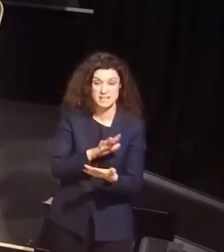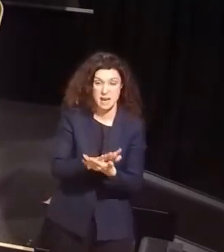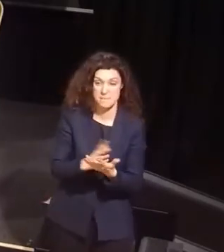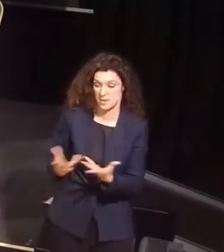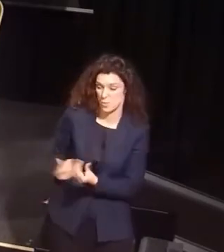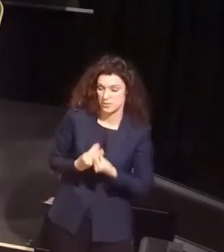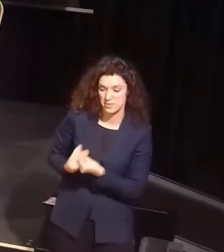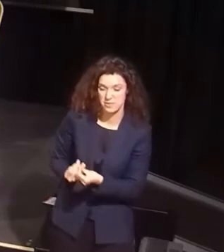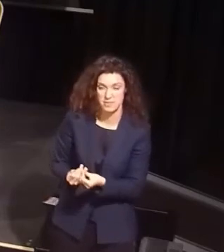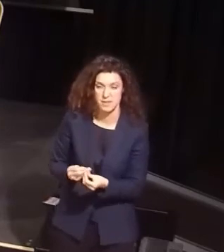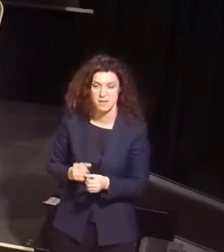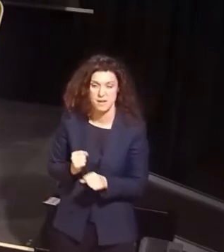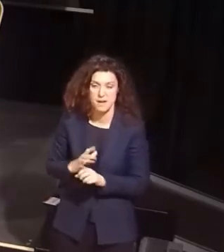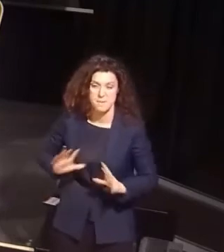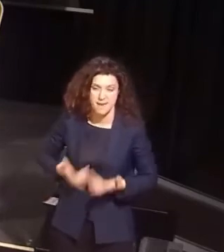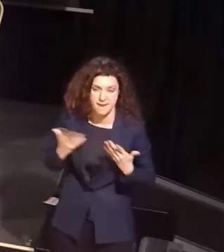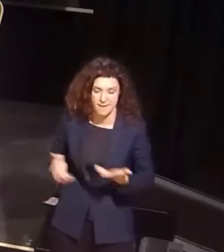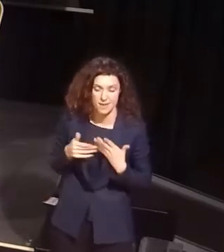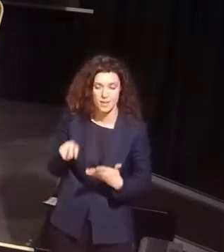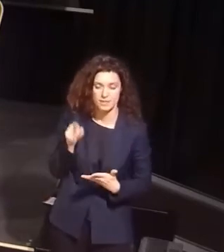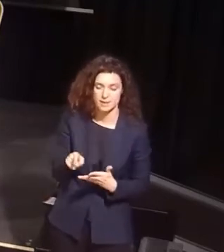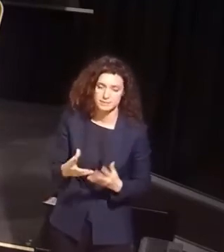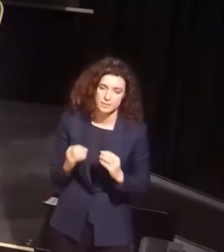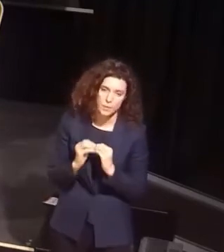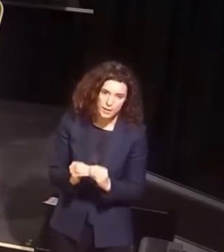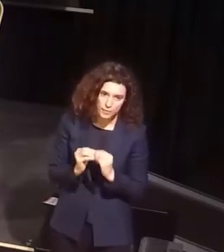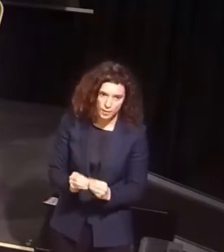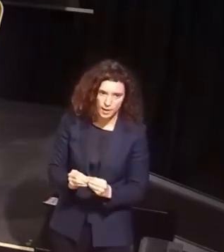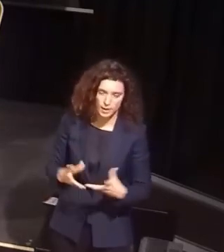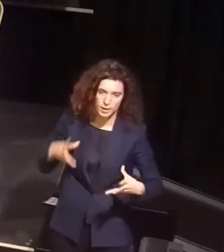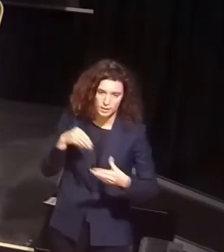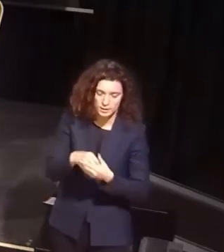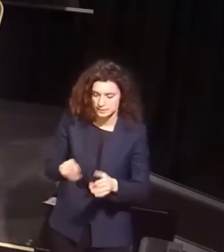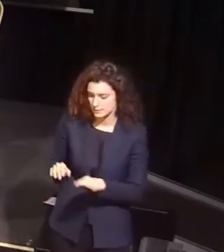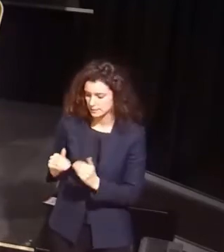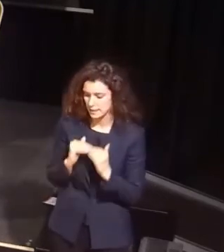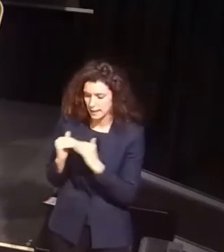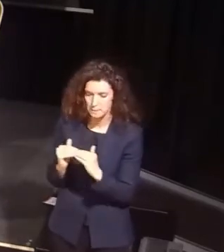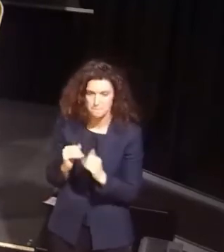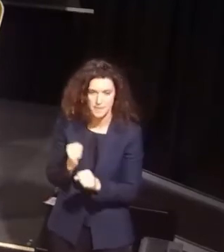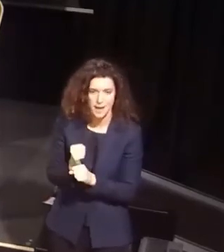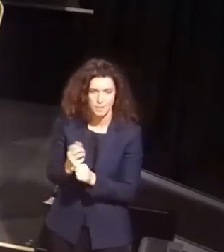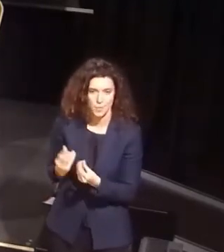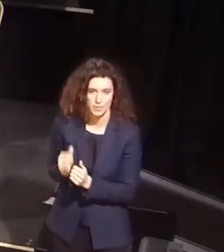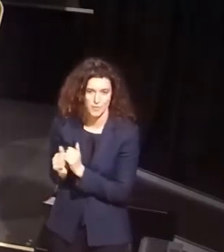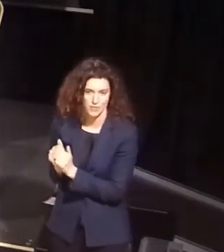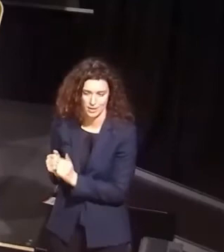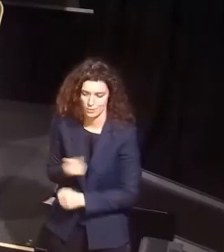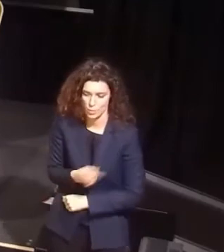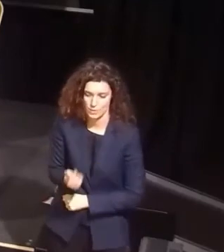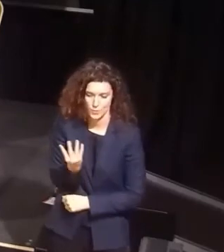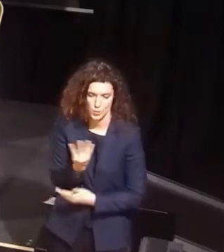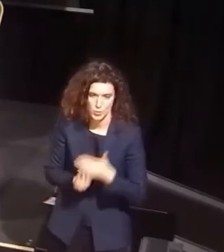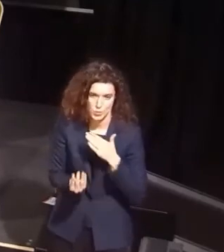That's the takeaway. It's included. He's playing the same game as his brothers. I would like to show you a quick video